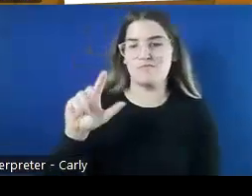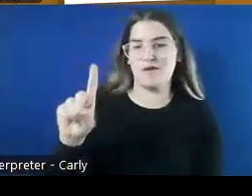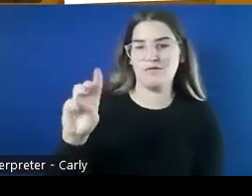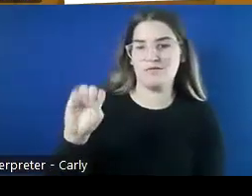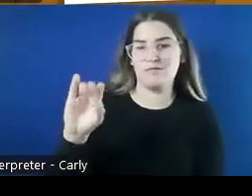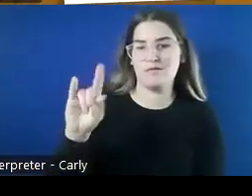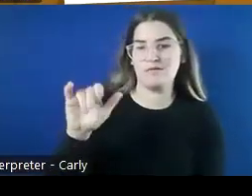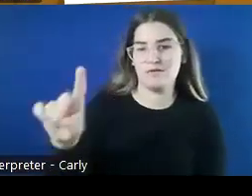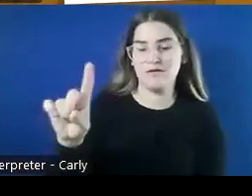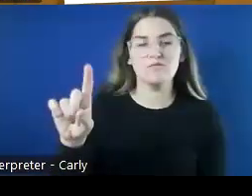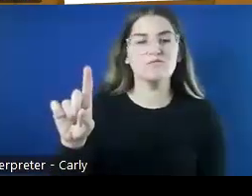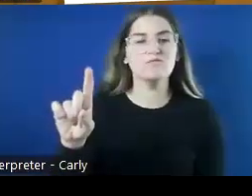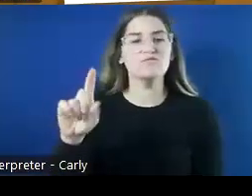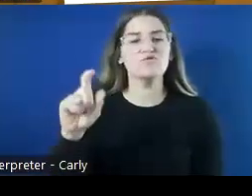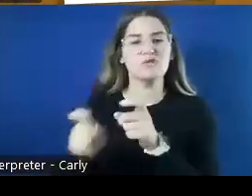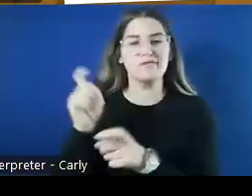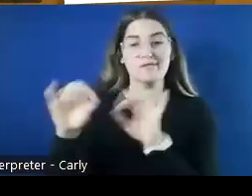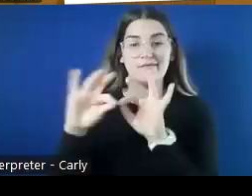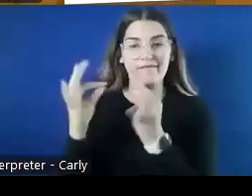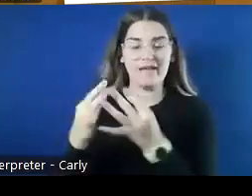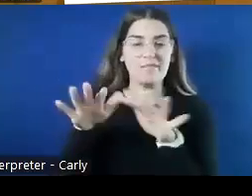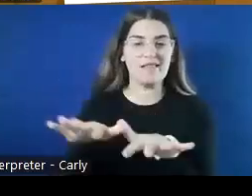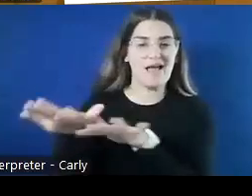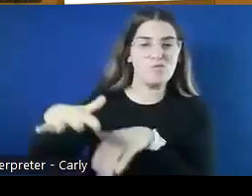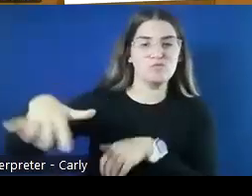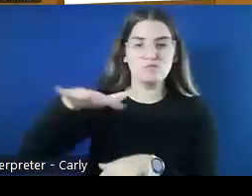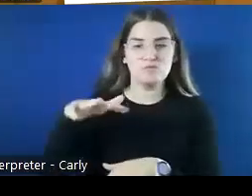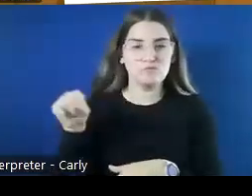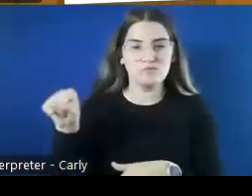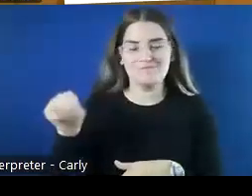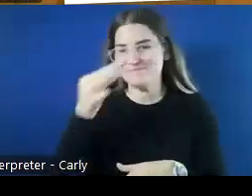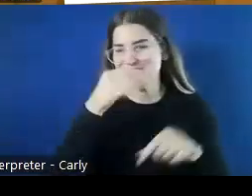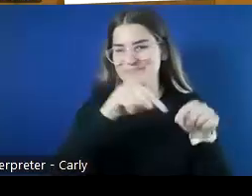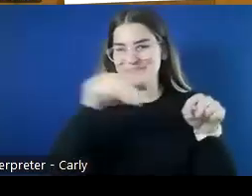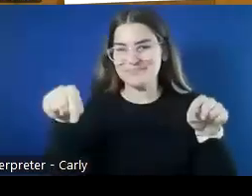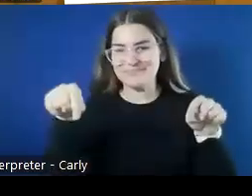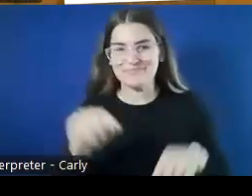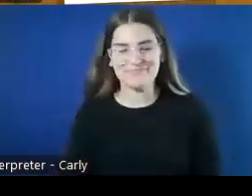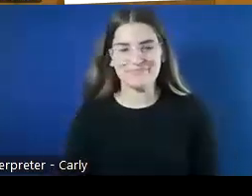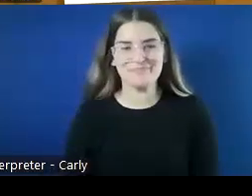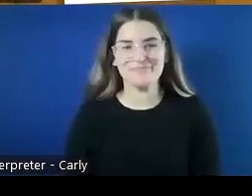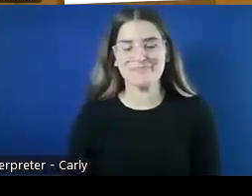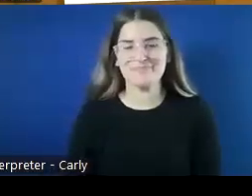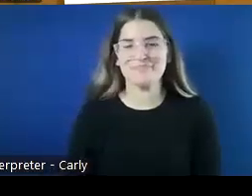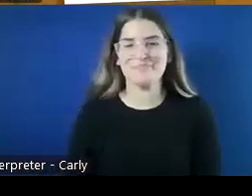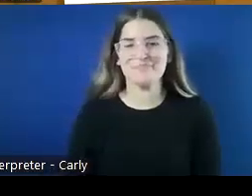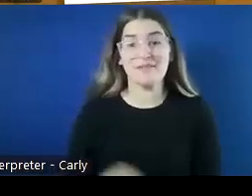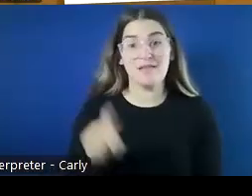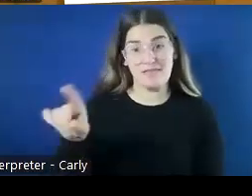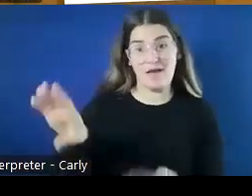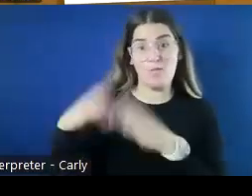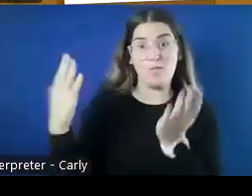Lounge which is located right next door to our urgent care and as part of that reopening uh